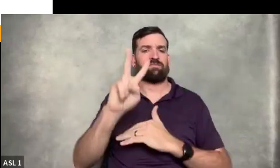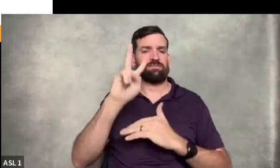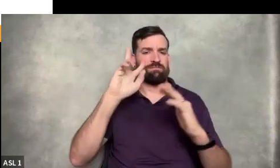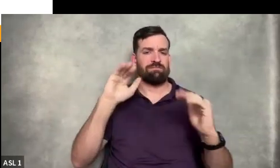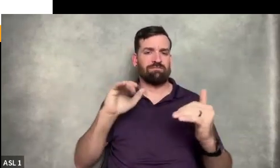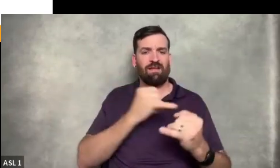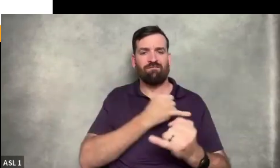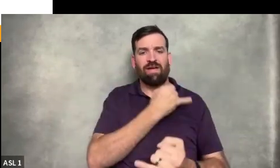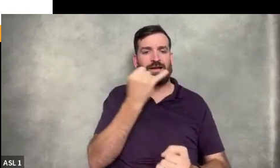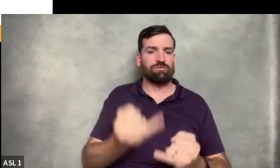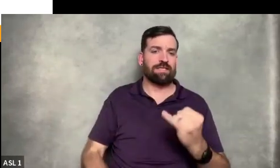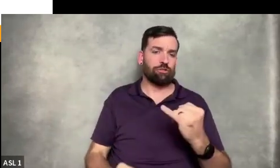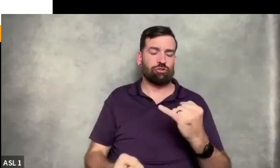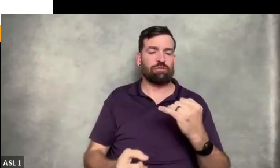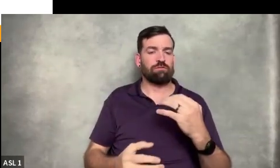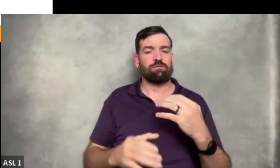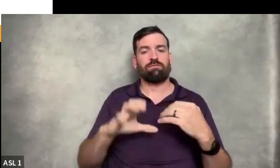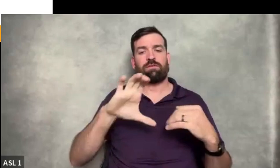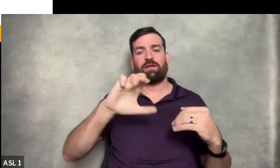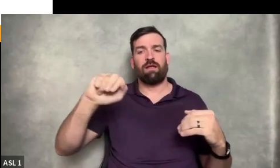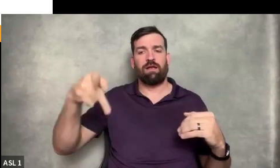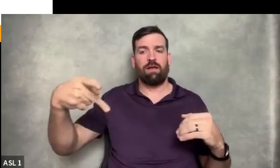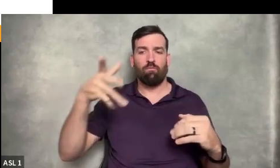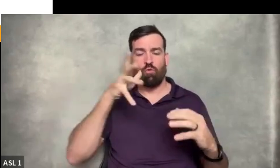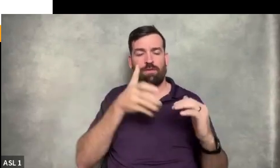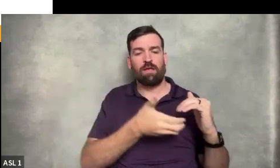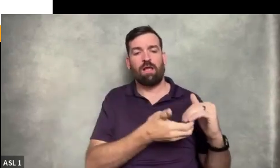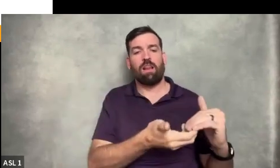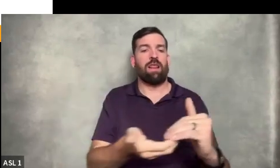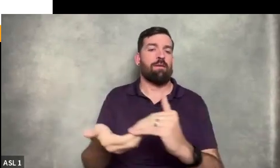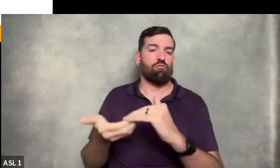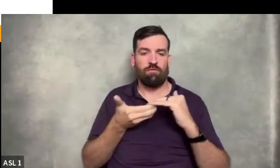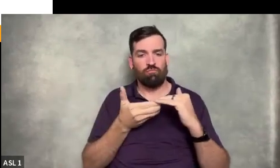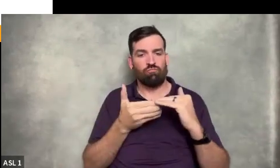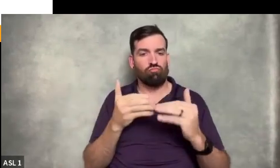of the corrective action plan will be a collaborative process. The state unit on